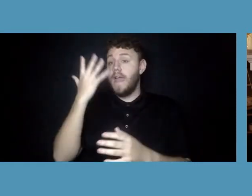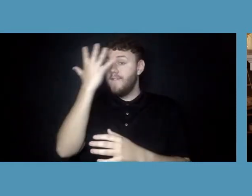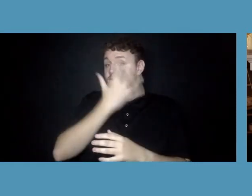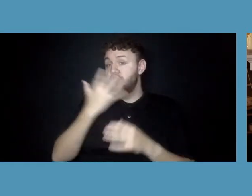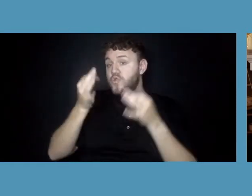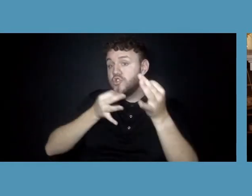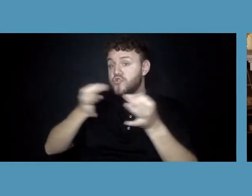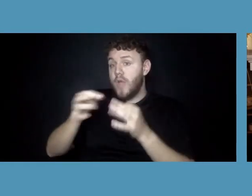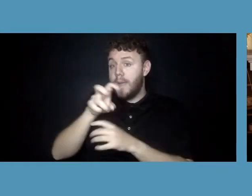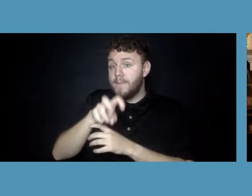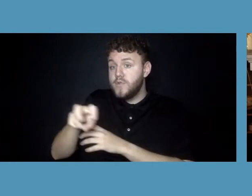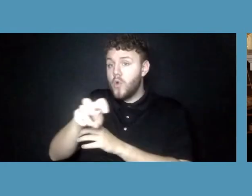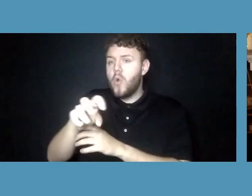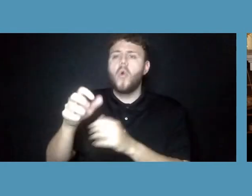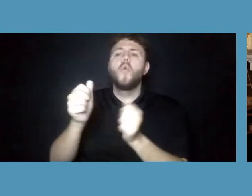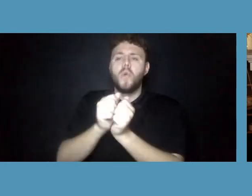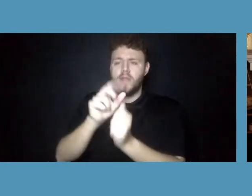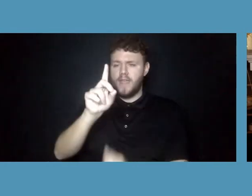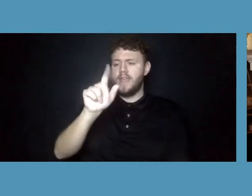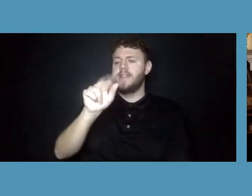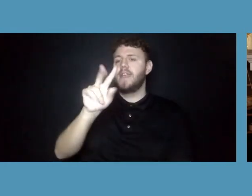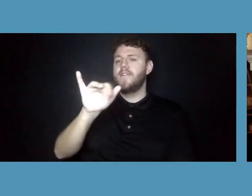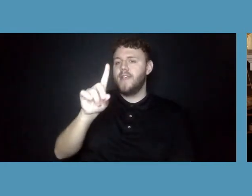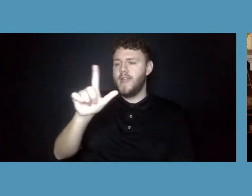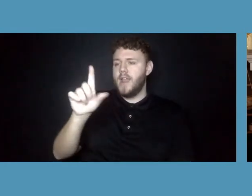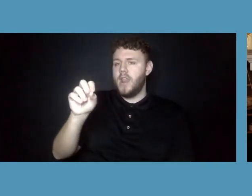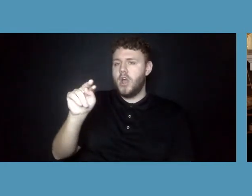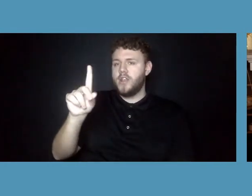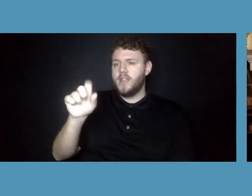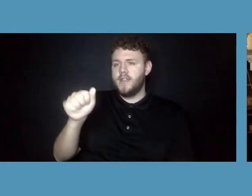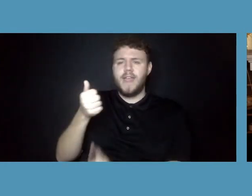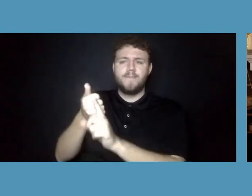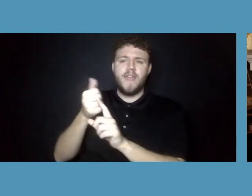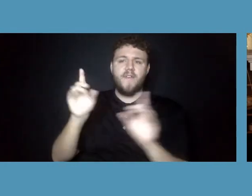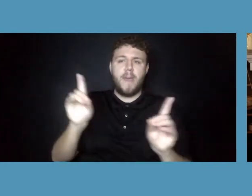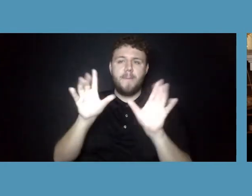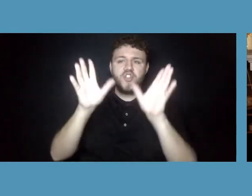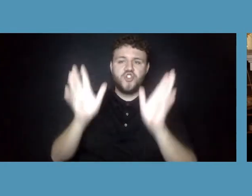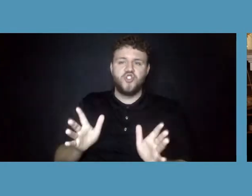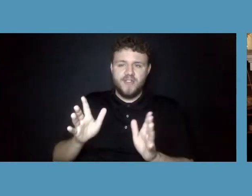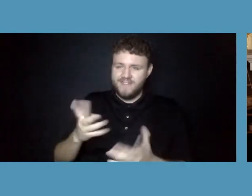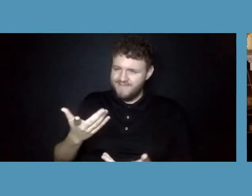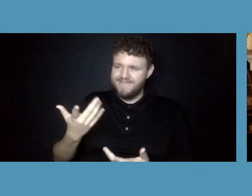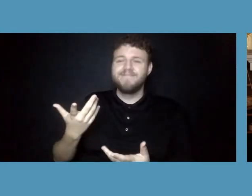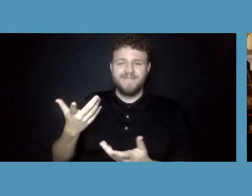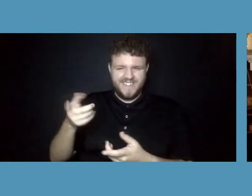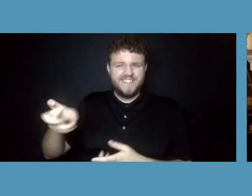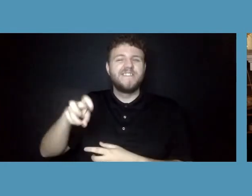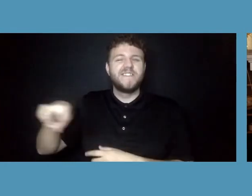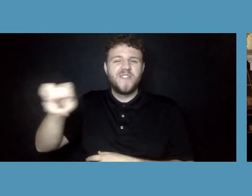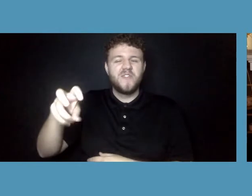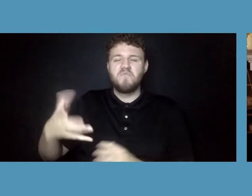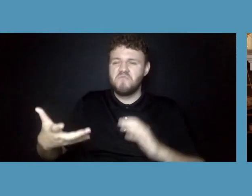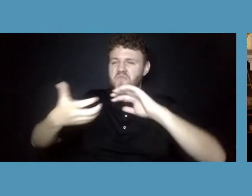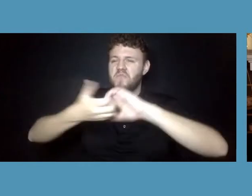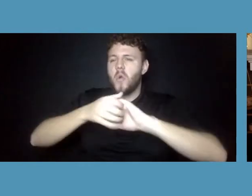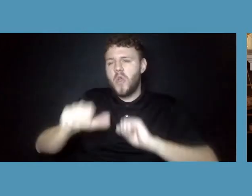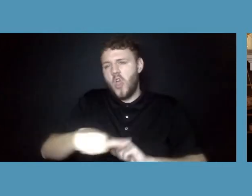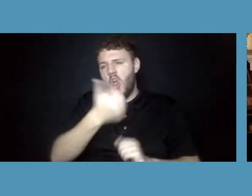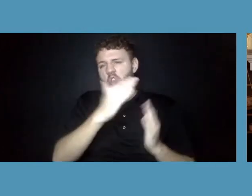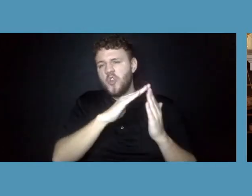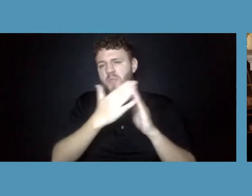London who's our resident magician at our museum and those have been in partnership with Margaret Woods and